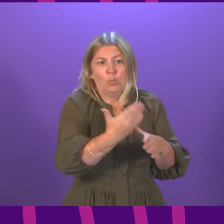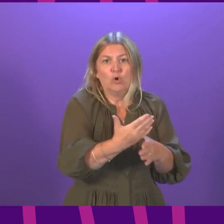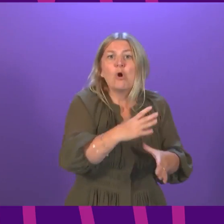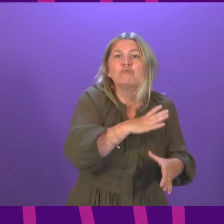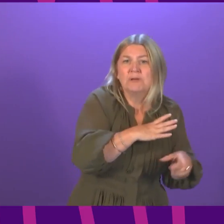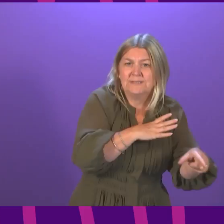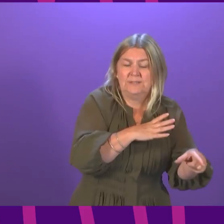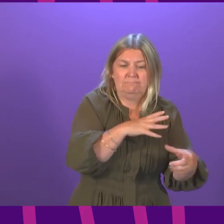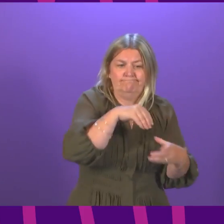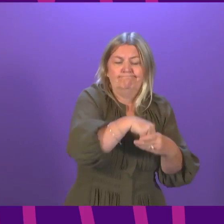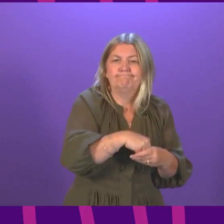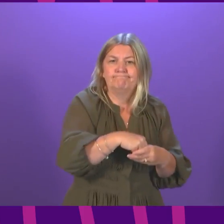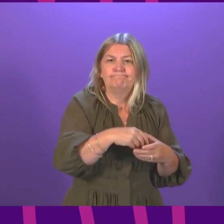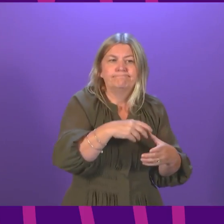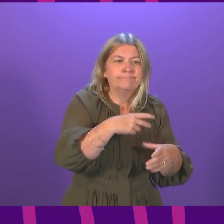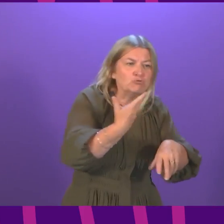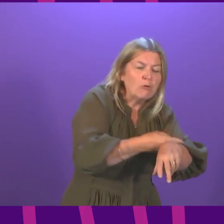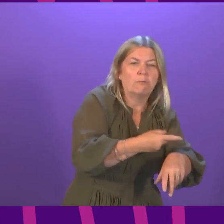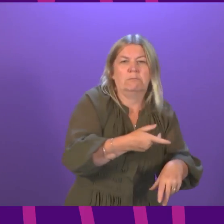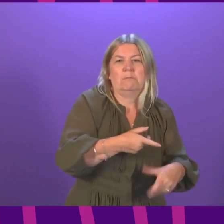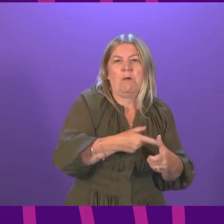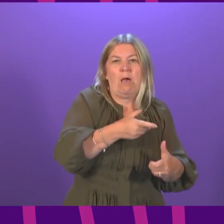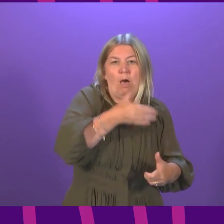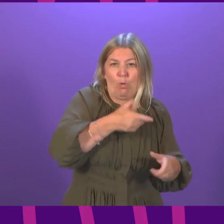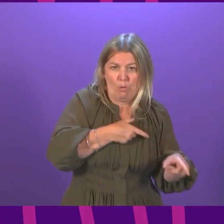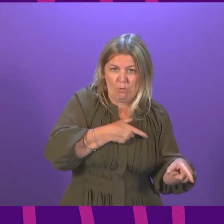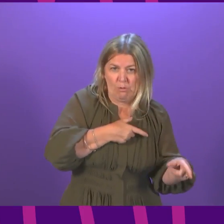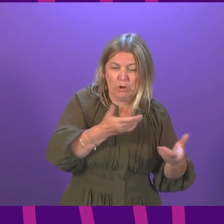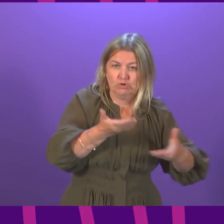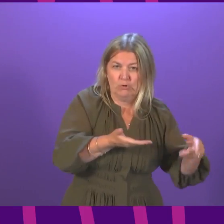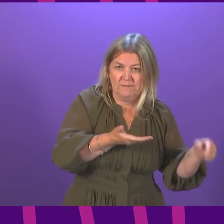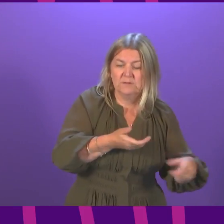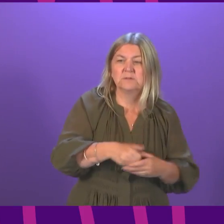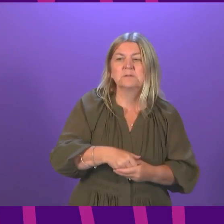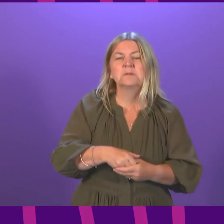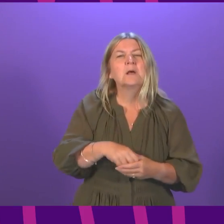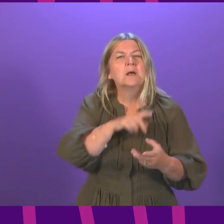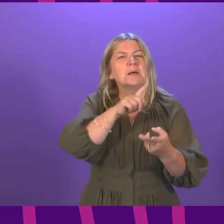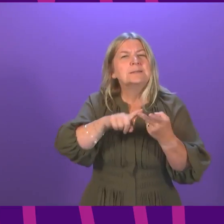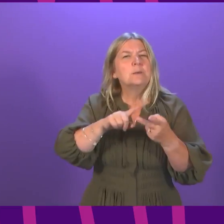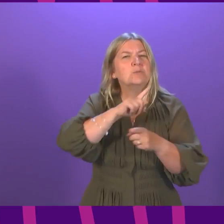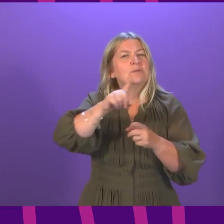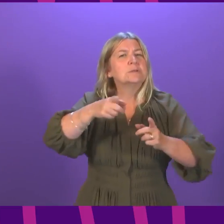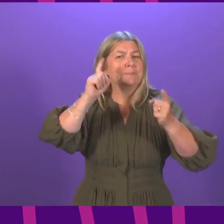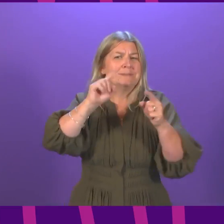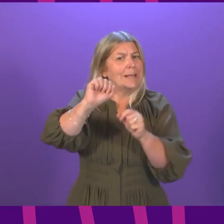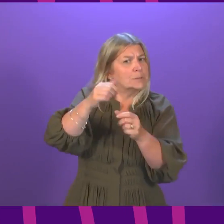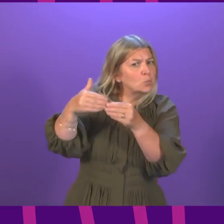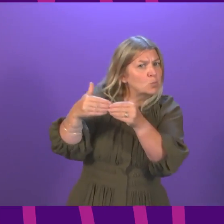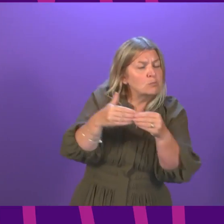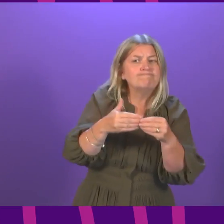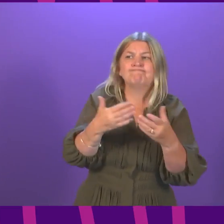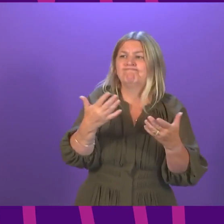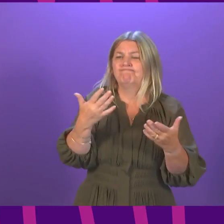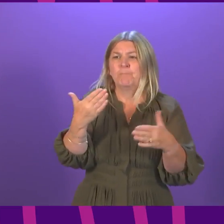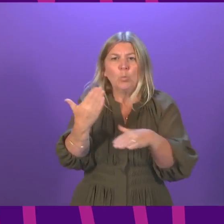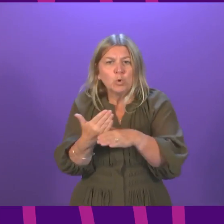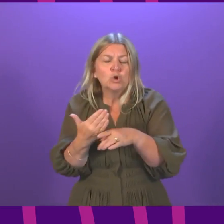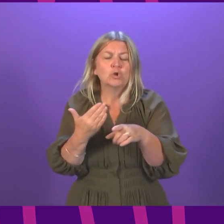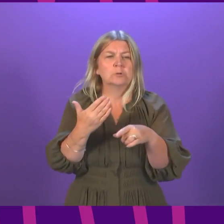On the work that was led by the Deputy First Minister and NHS Education for Scotland, she